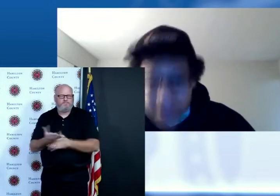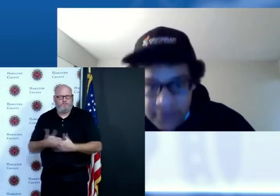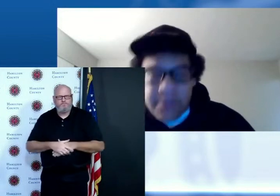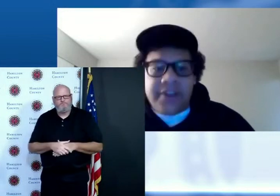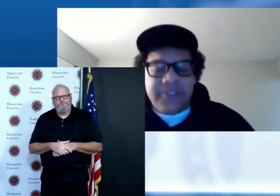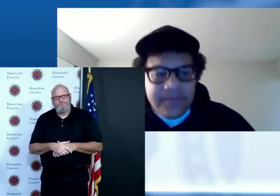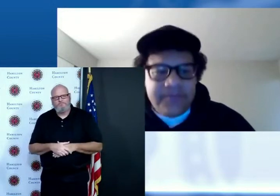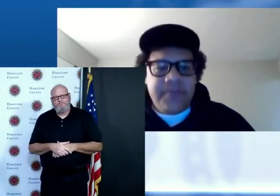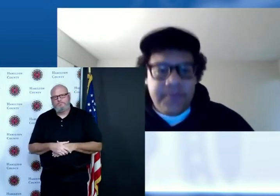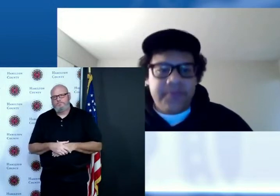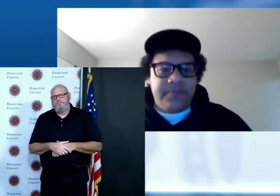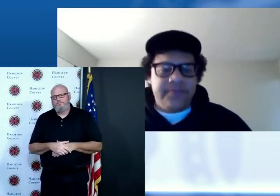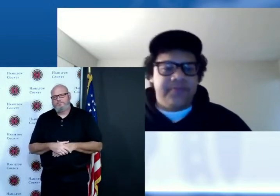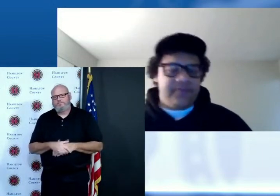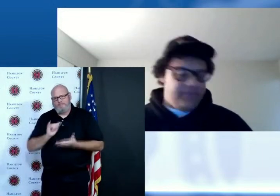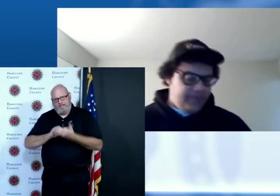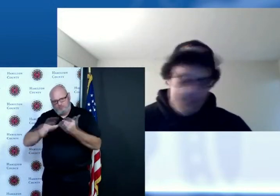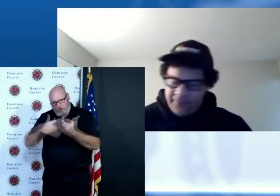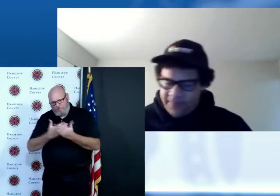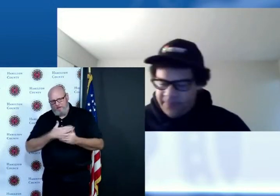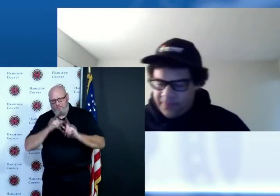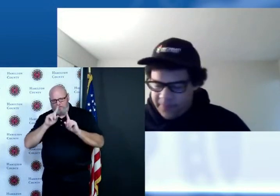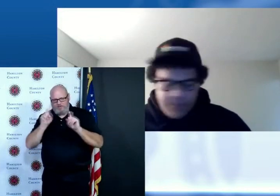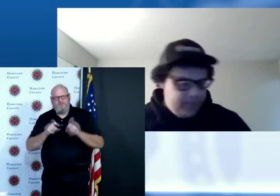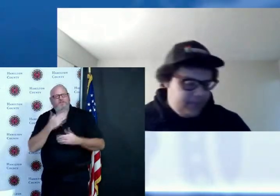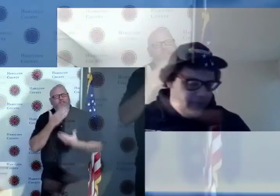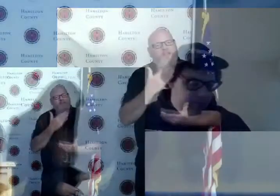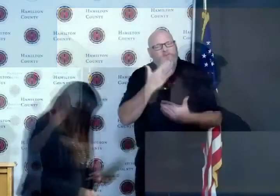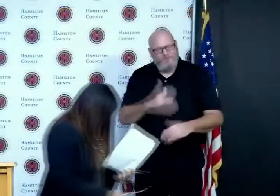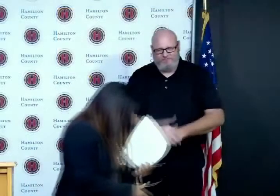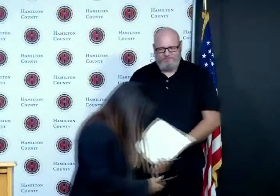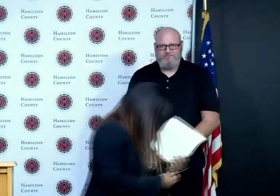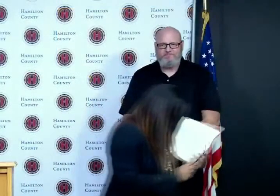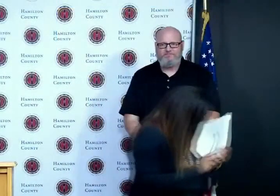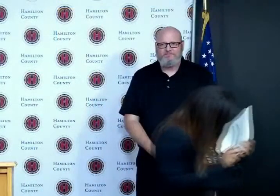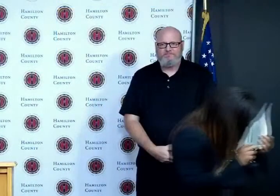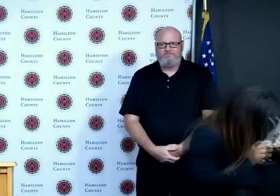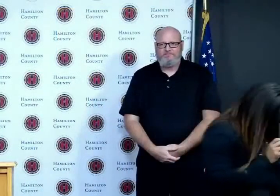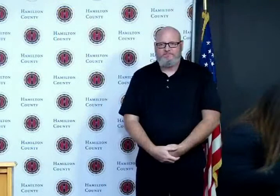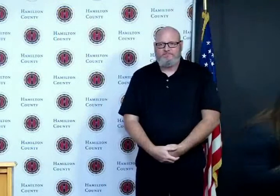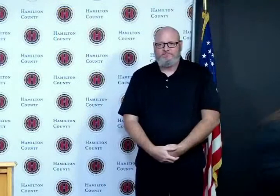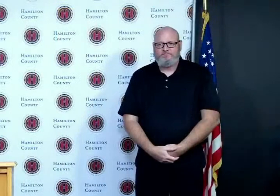you very much thanks Corey Mark Ward with the Enquirer has questions for Commissioner Kesterman